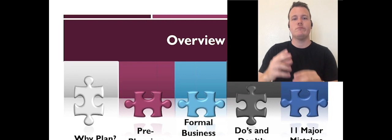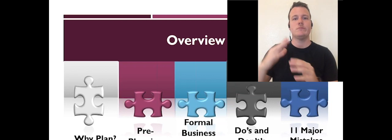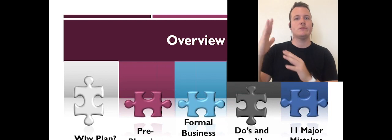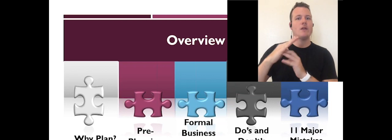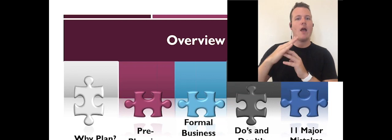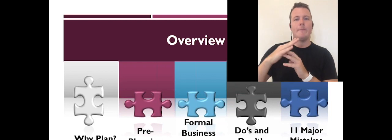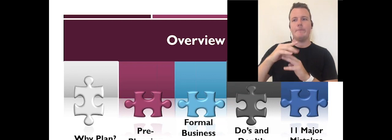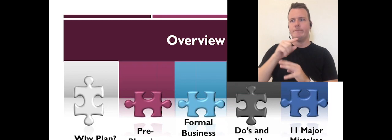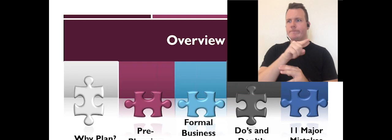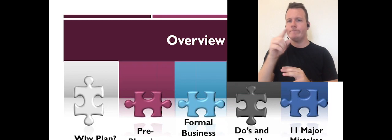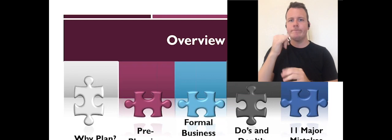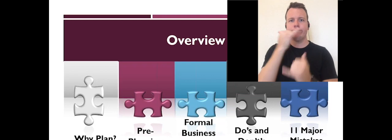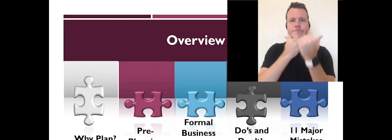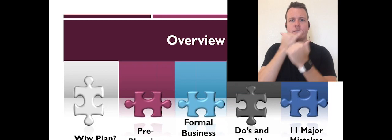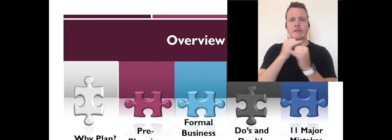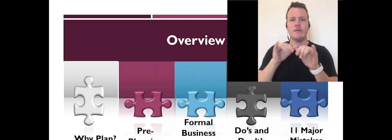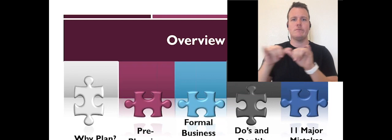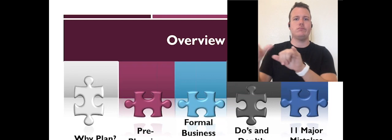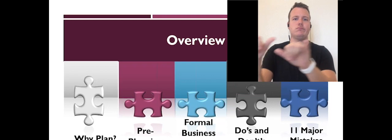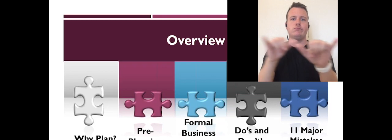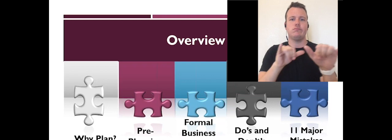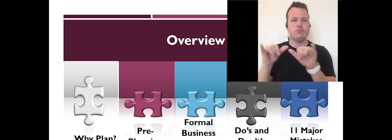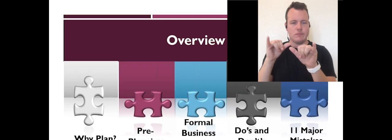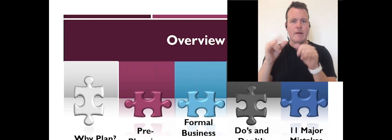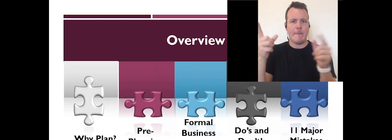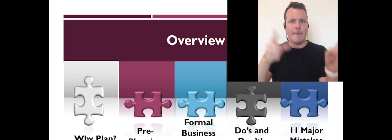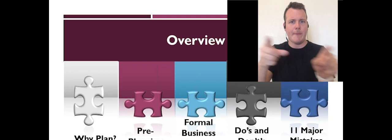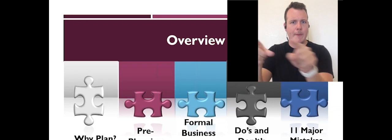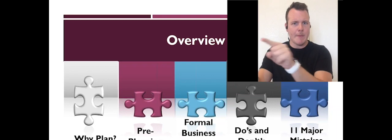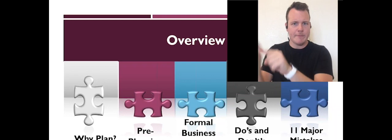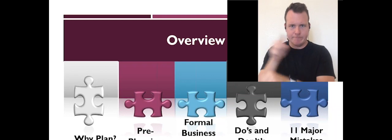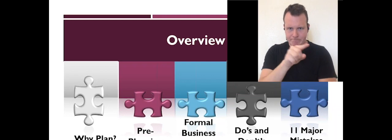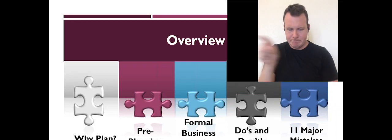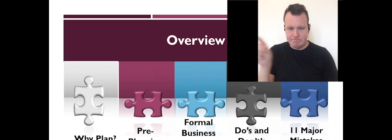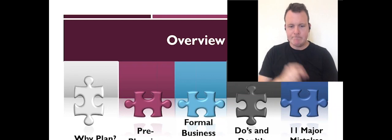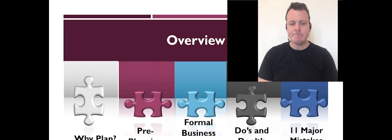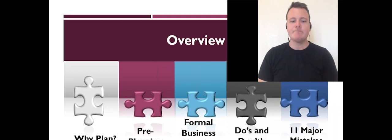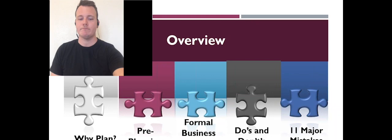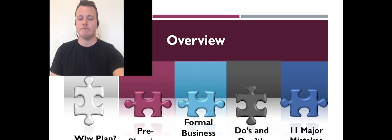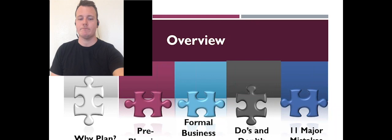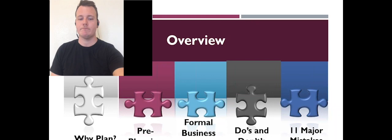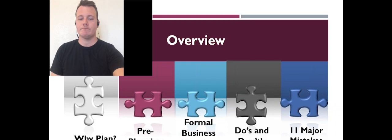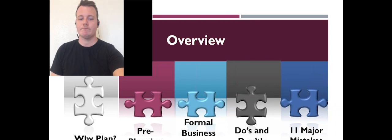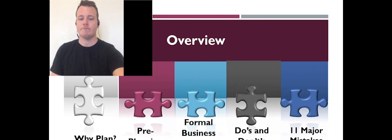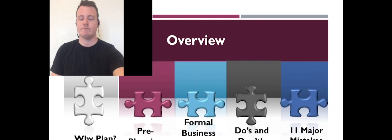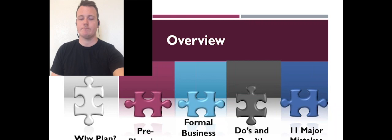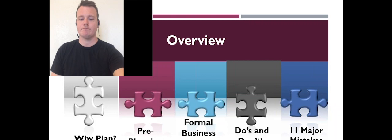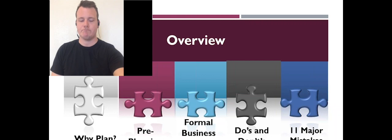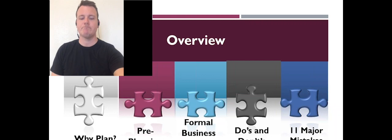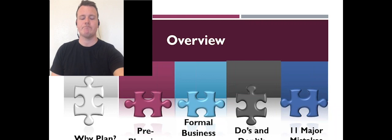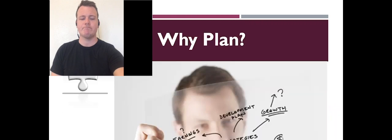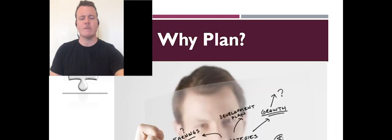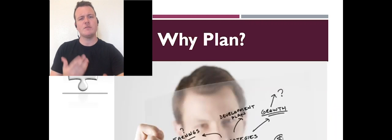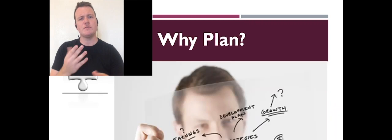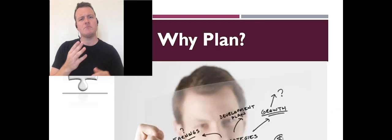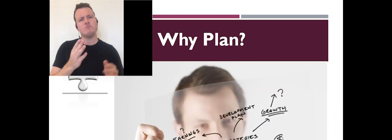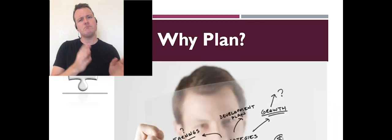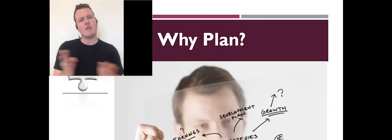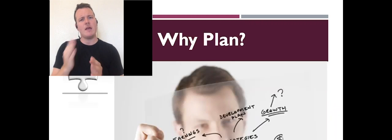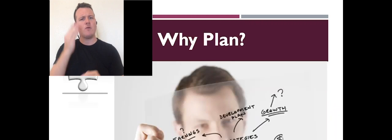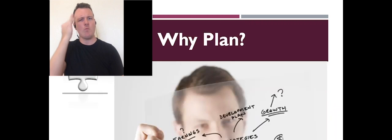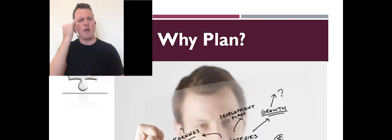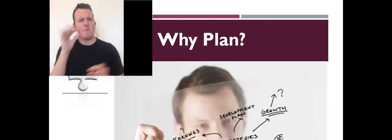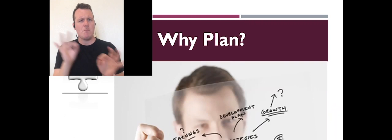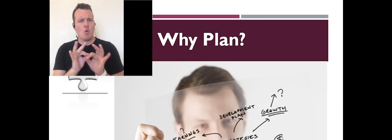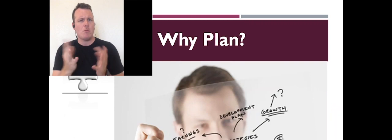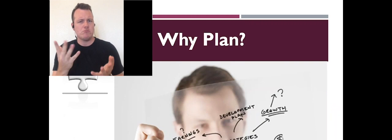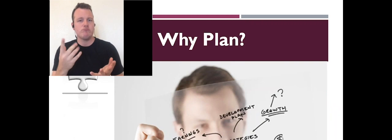that people actually find. And so- so let's kind of look at why we care about